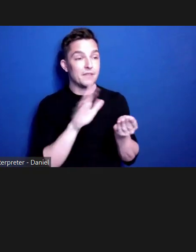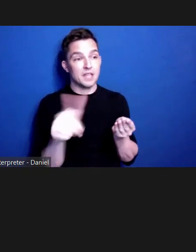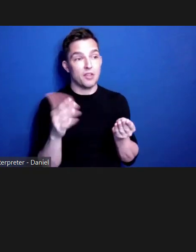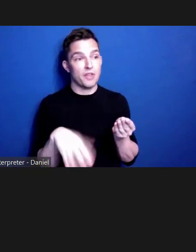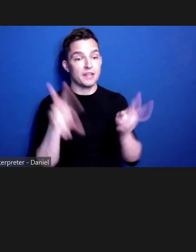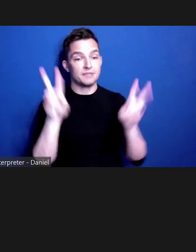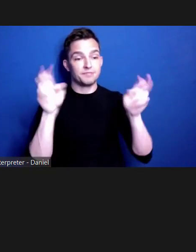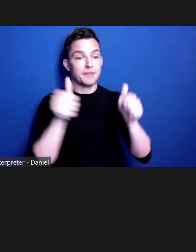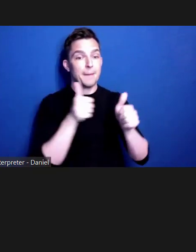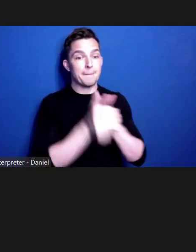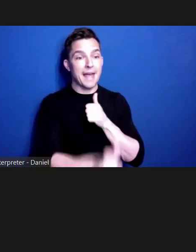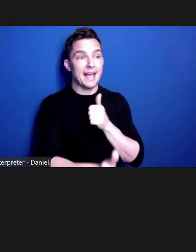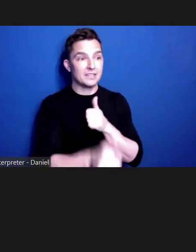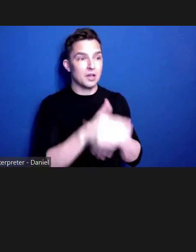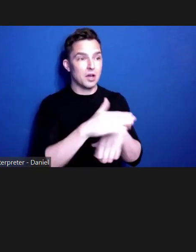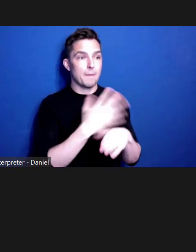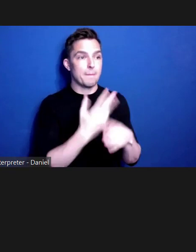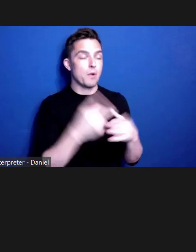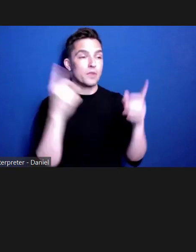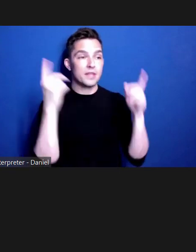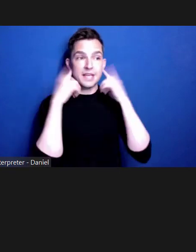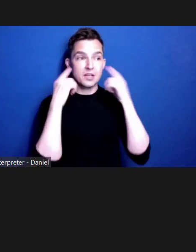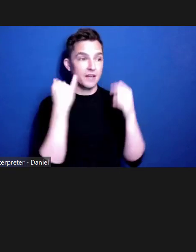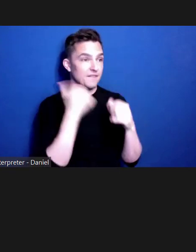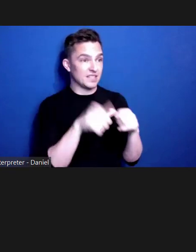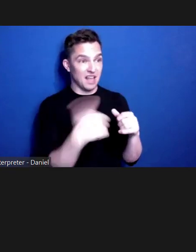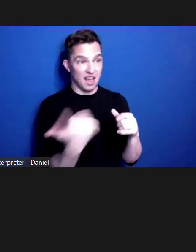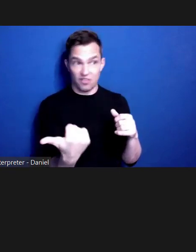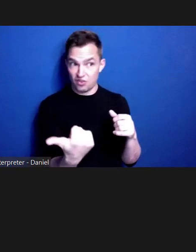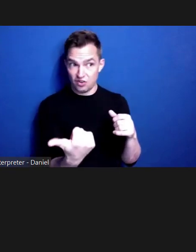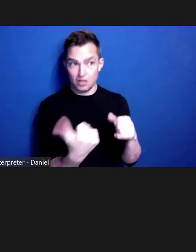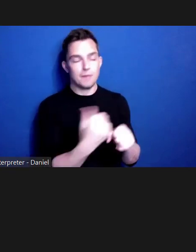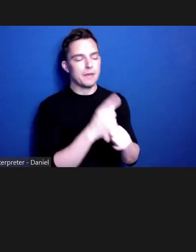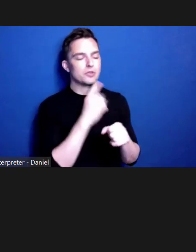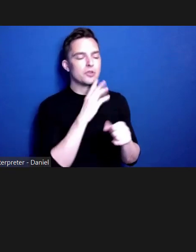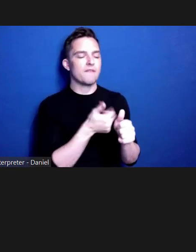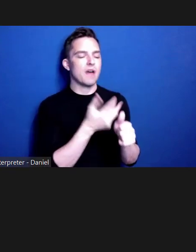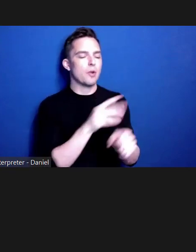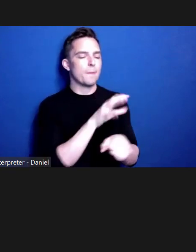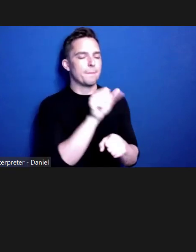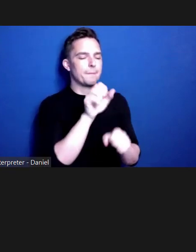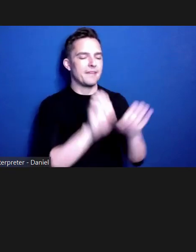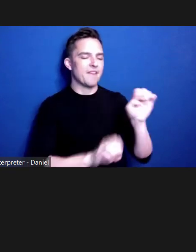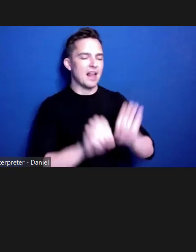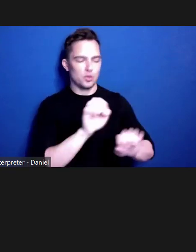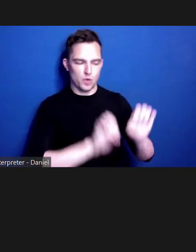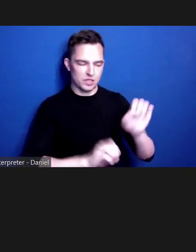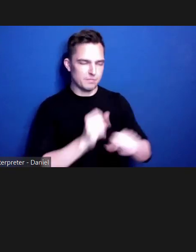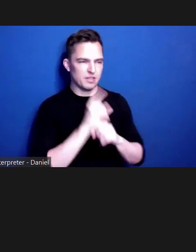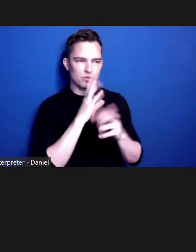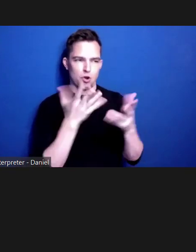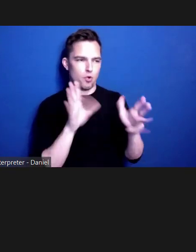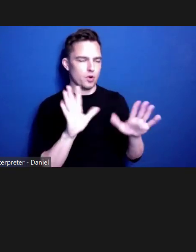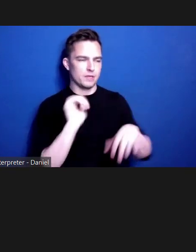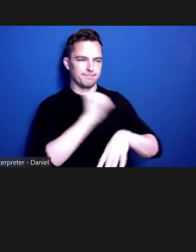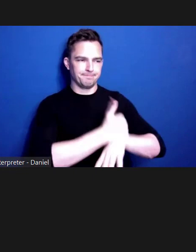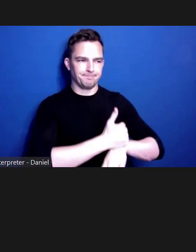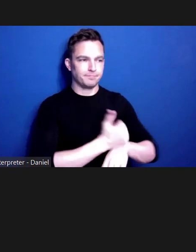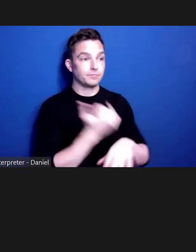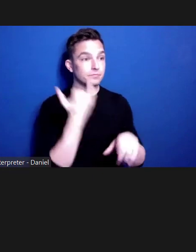to make sure the follow-up evaluations have already occurred and if you don't see evidence of that, you'll want to help the